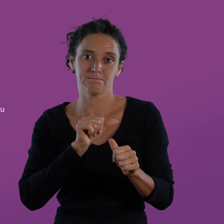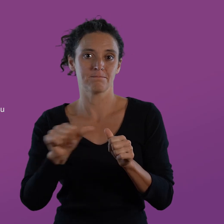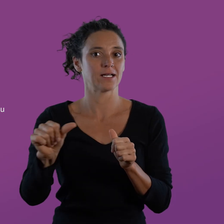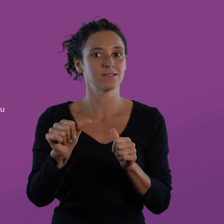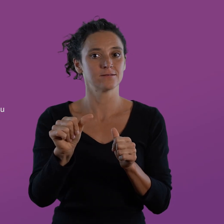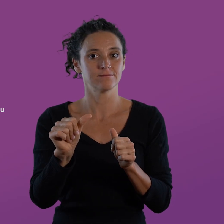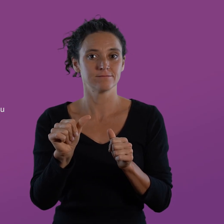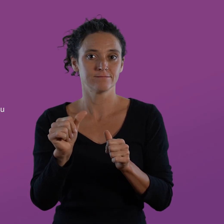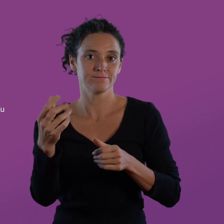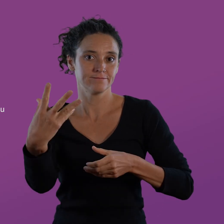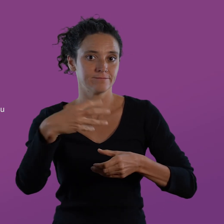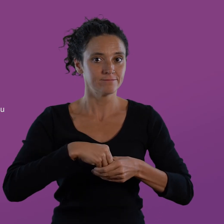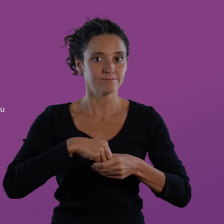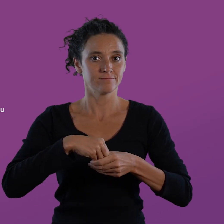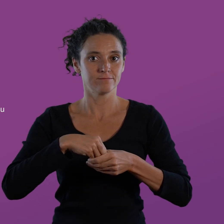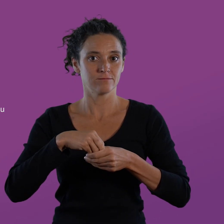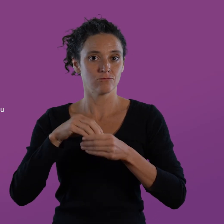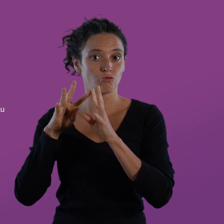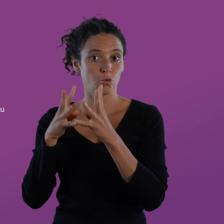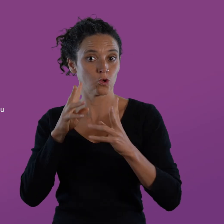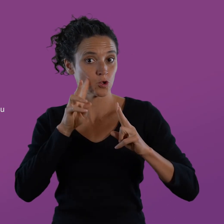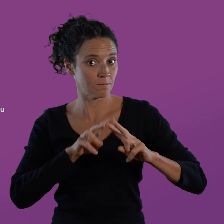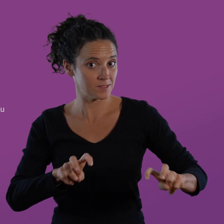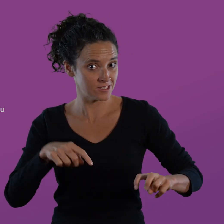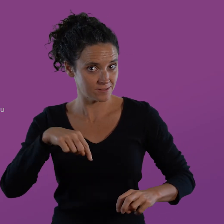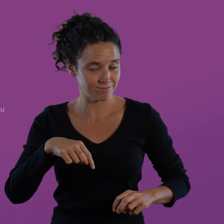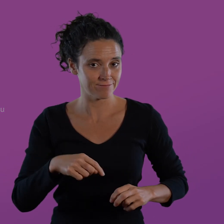and inclusively participate in this Royal Commission.